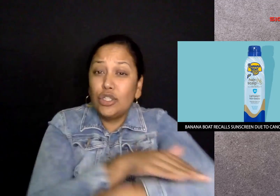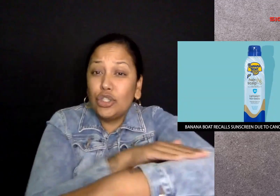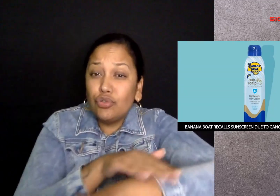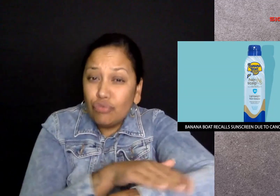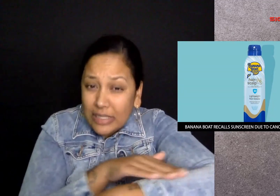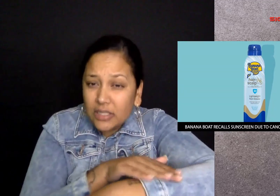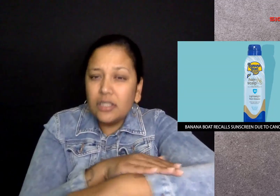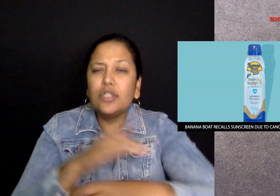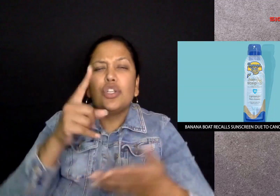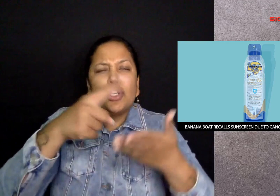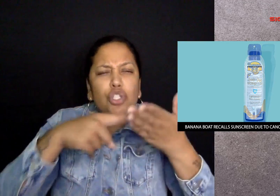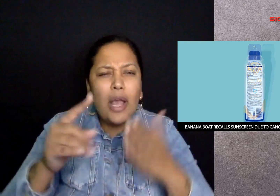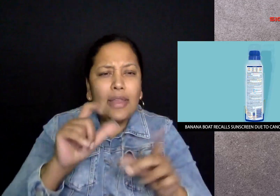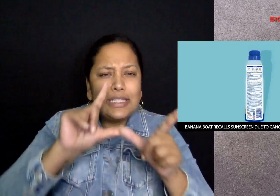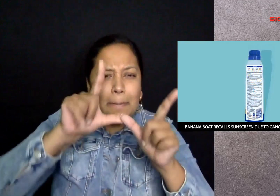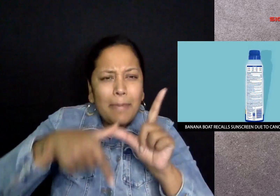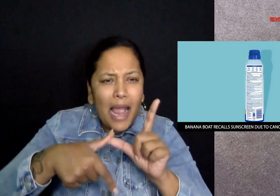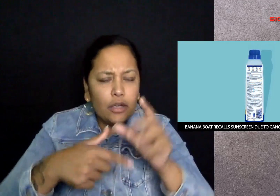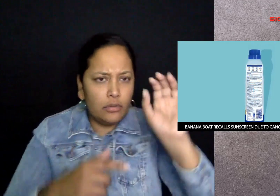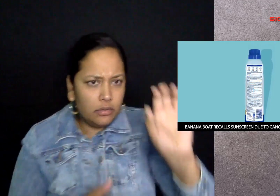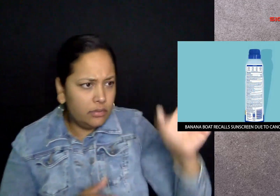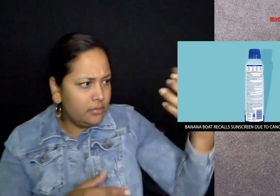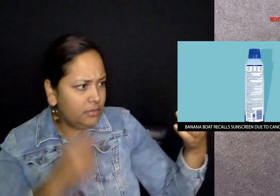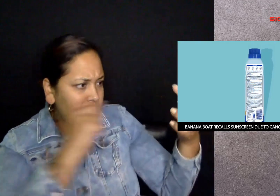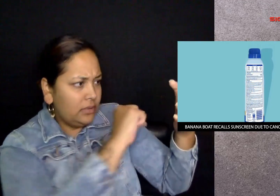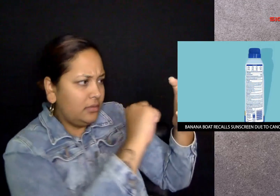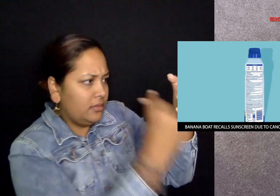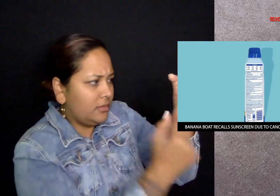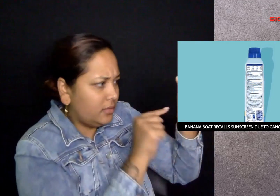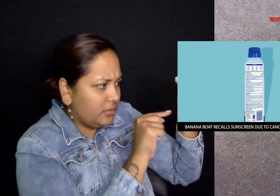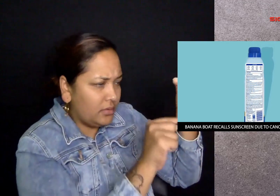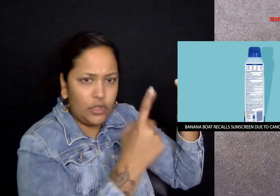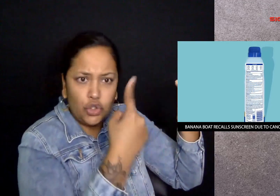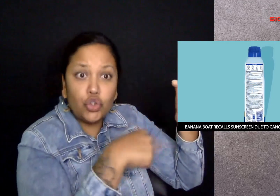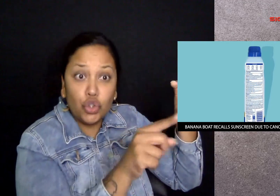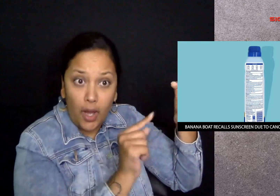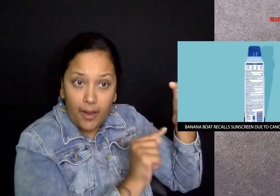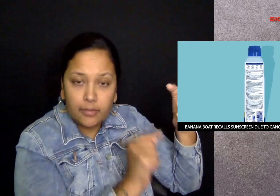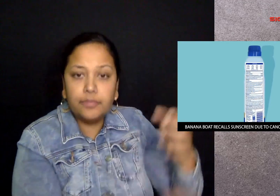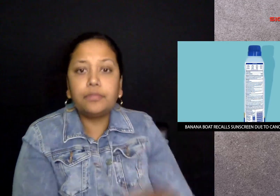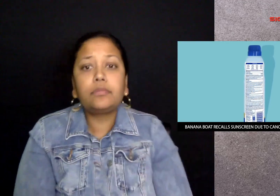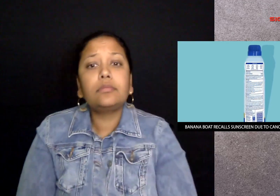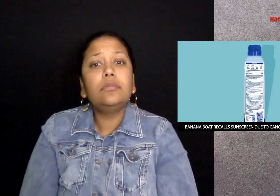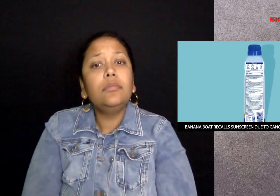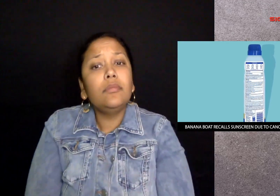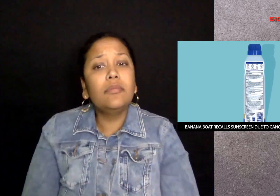if you have the sunscreen check the expiration date